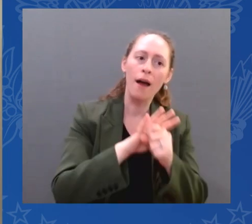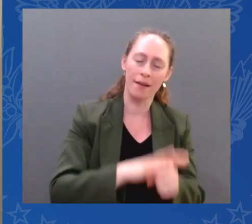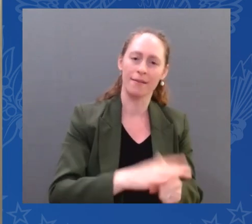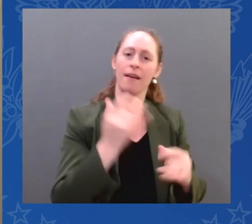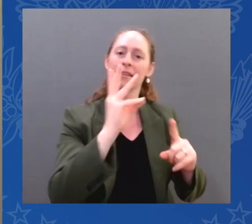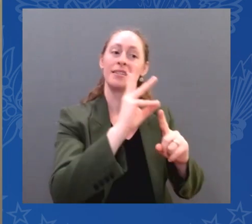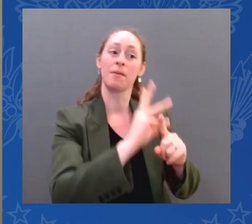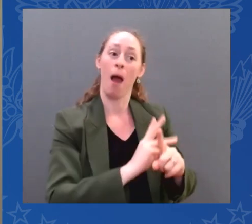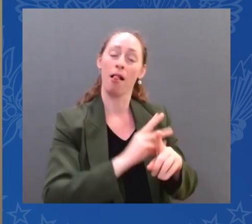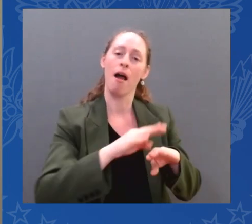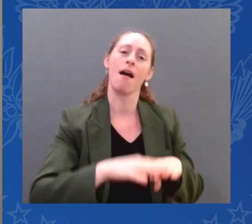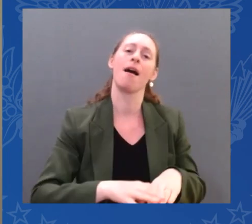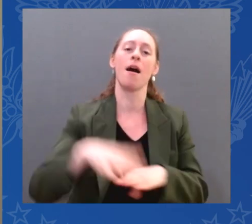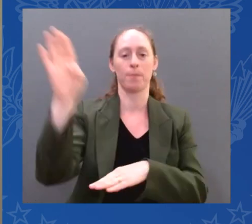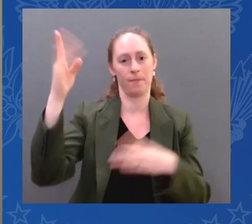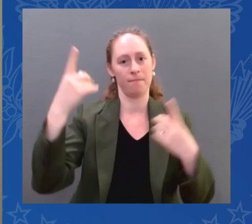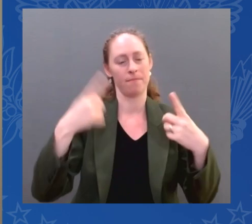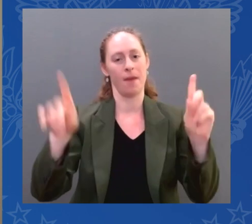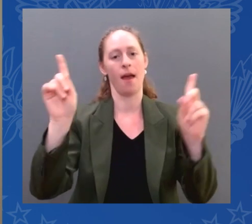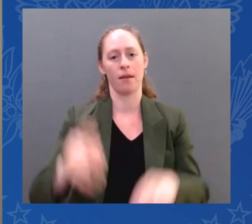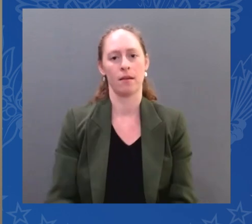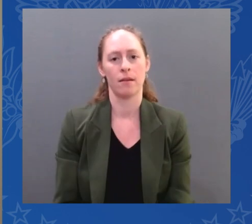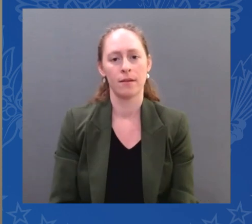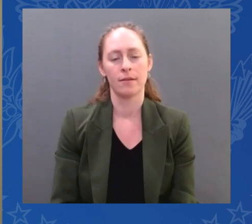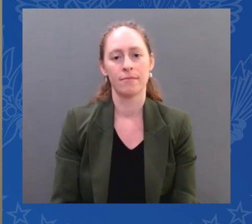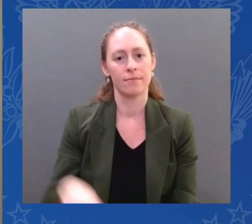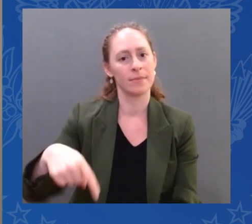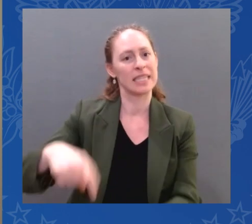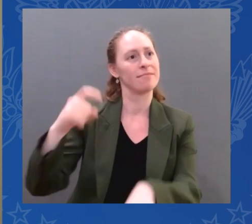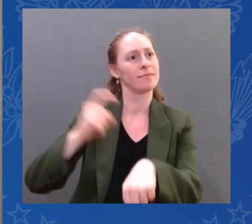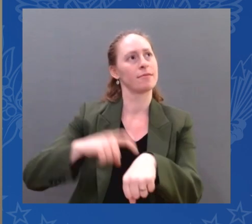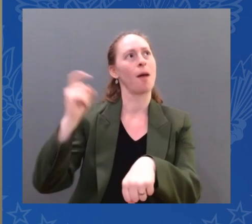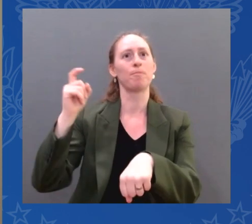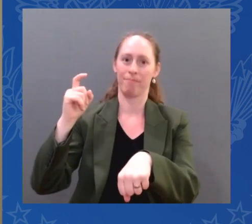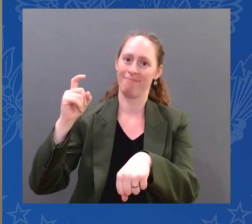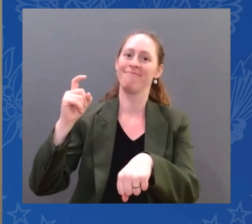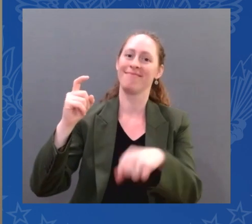a monumental step forward. The United States is now the first country in the world